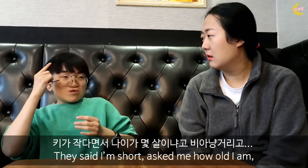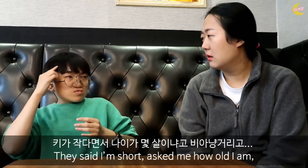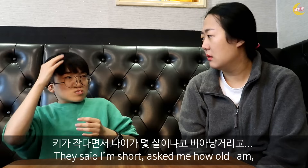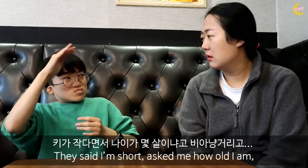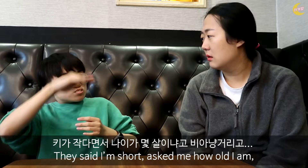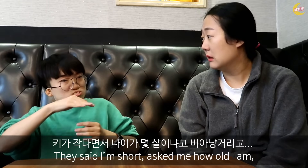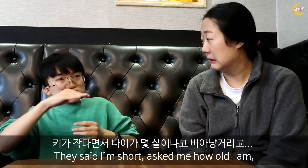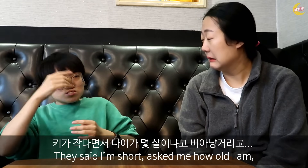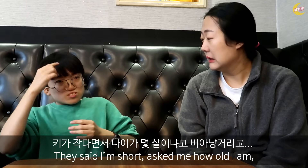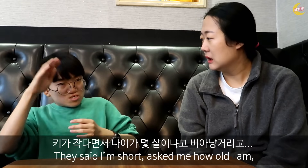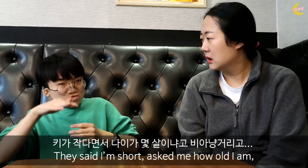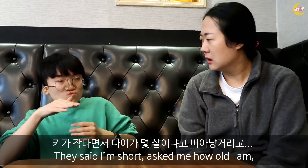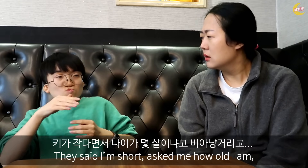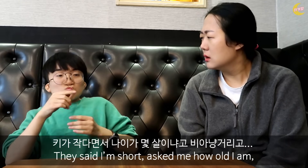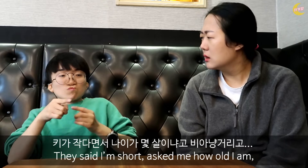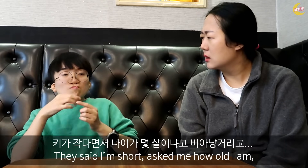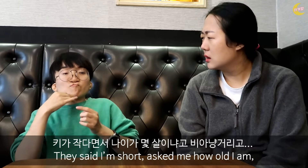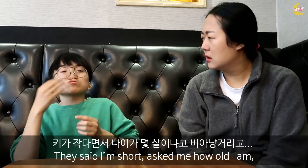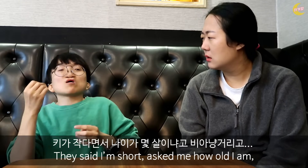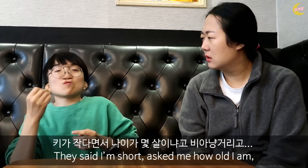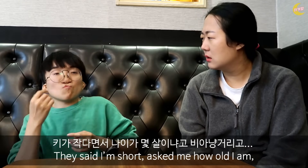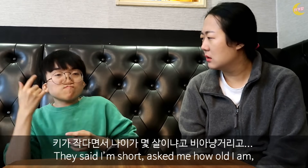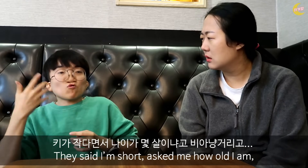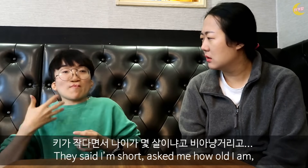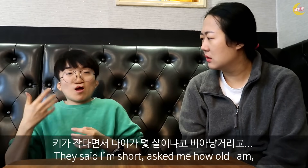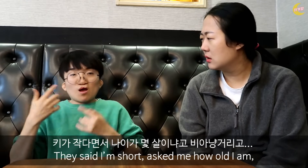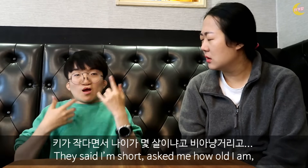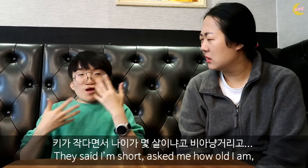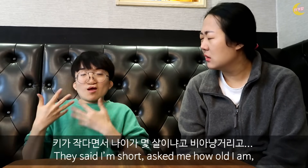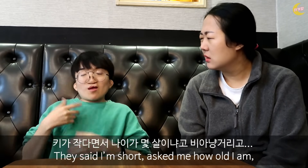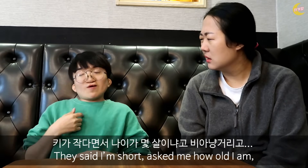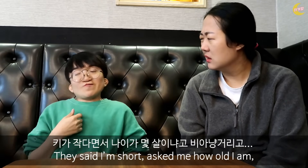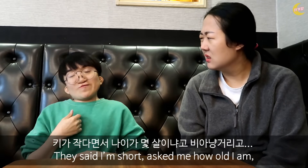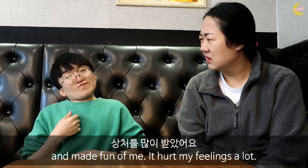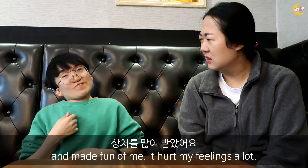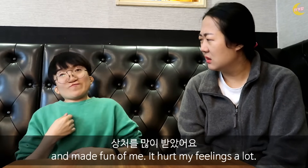They said I’m short, asked me how old I am,